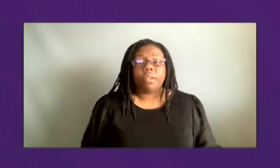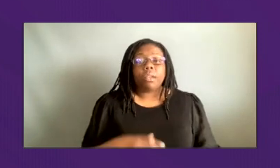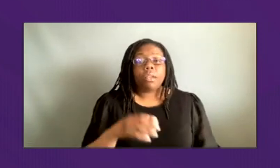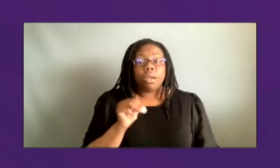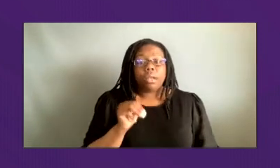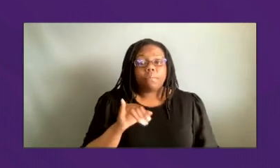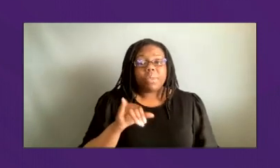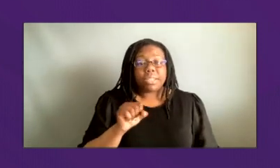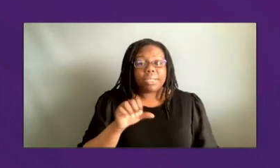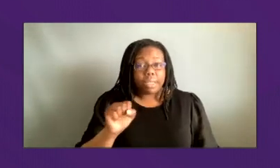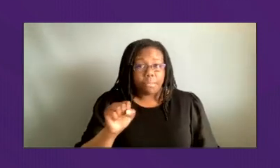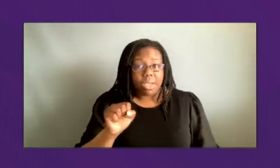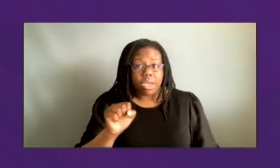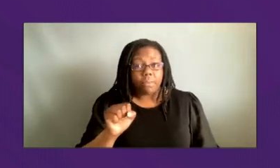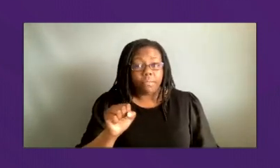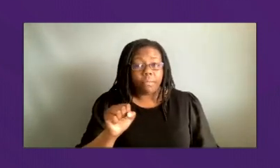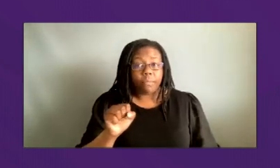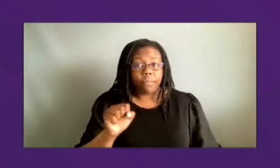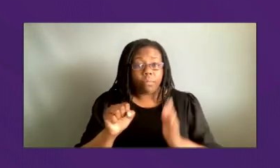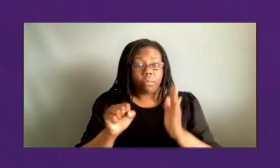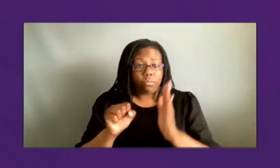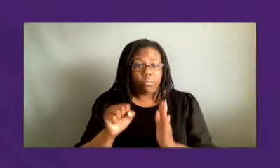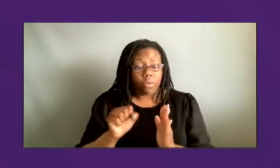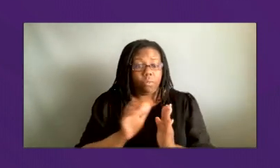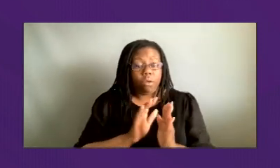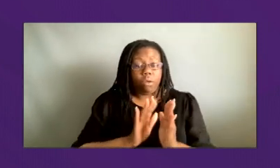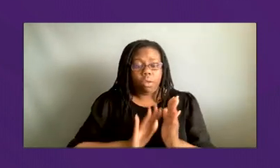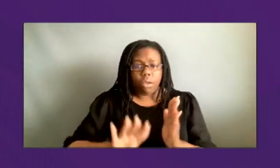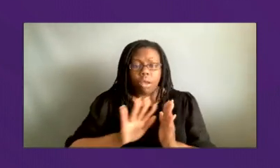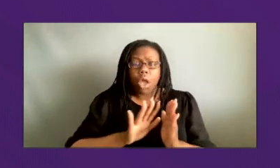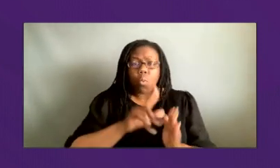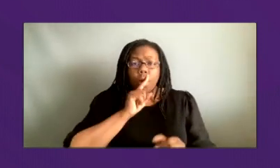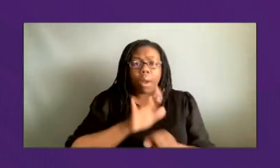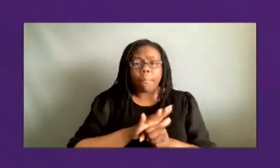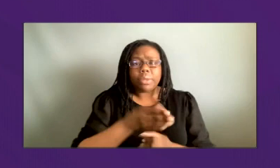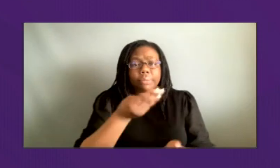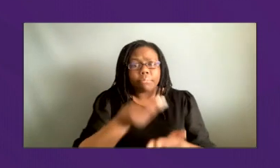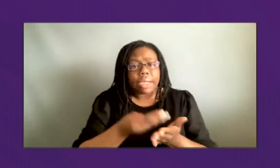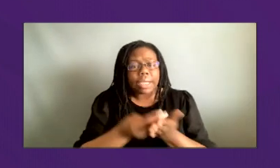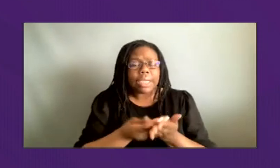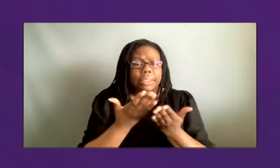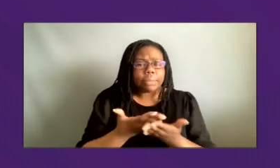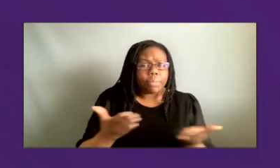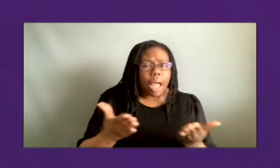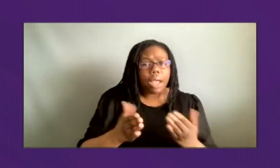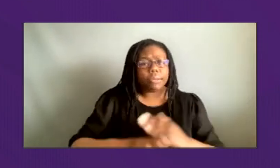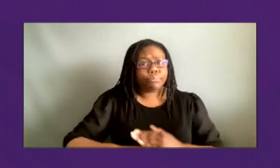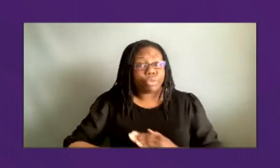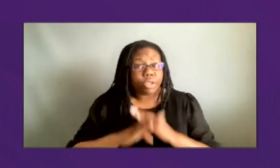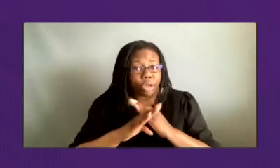were promised money, supplies, protection on a journey to Indian territory,